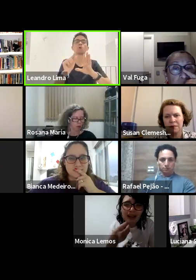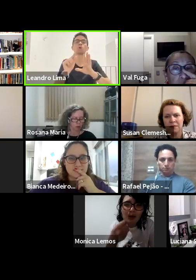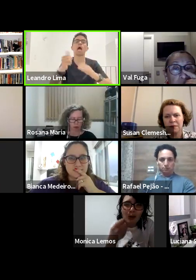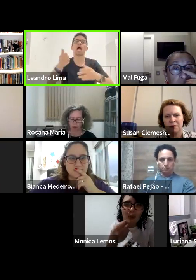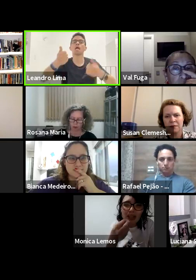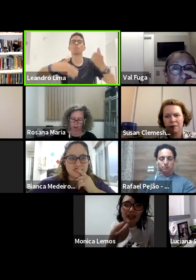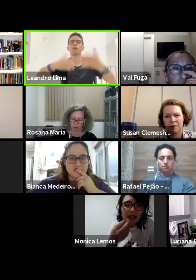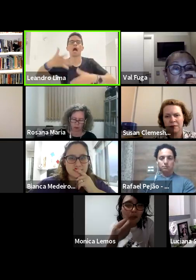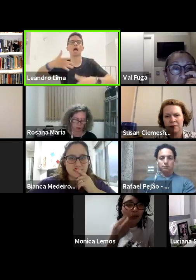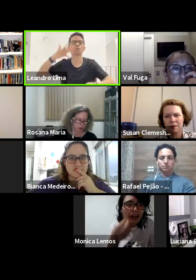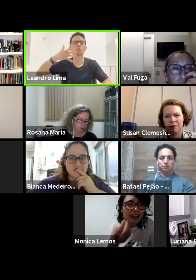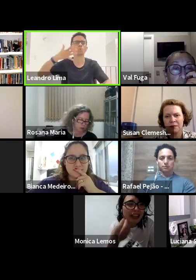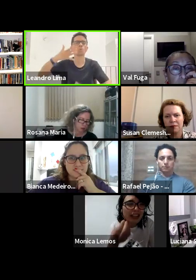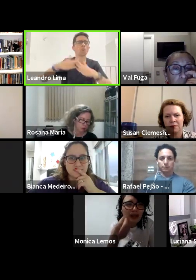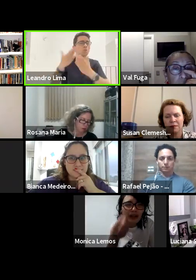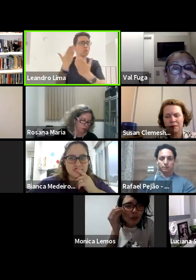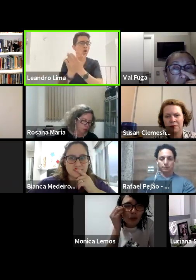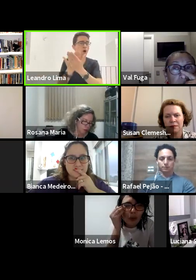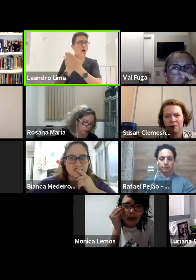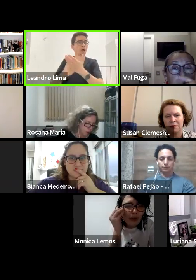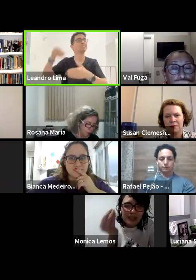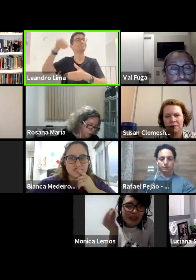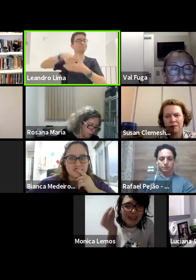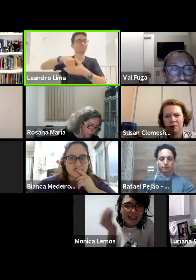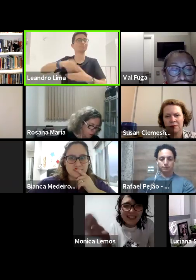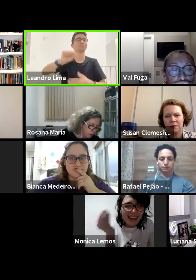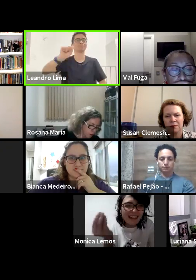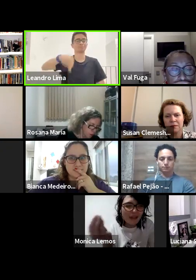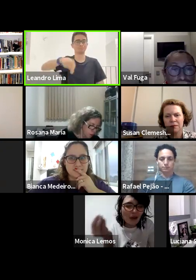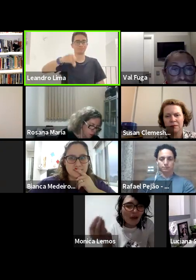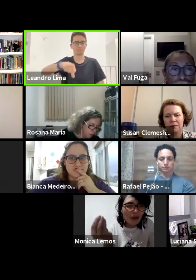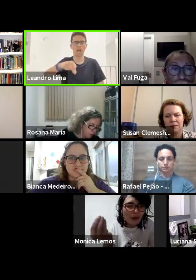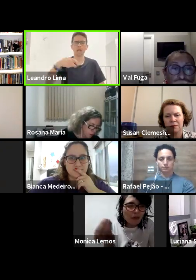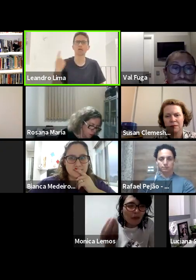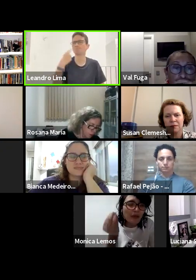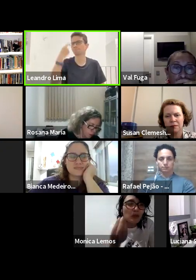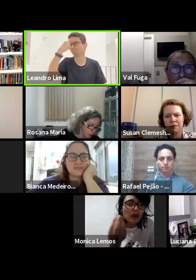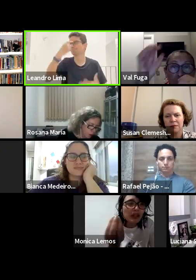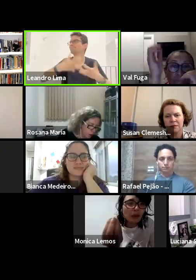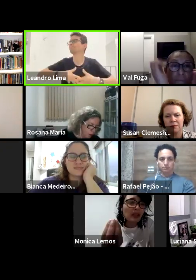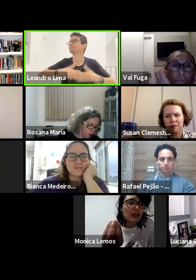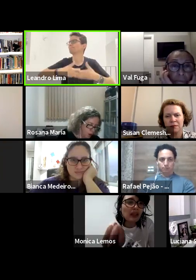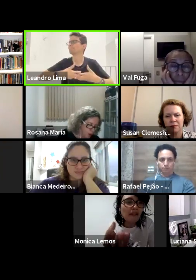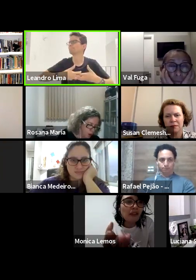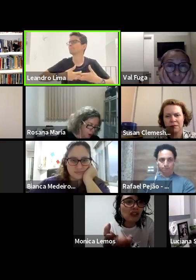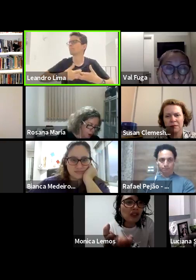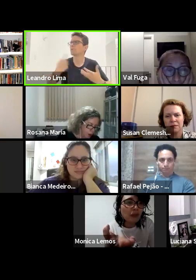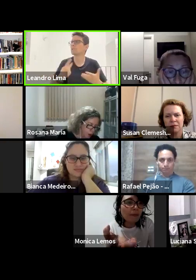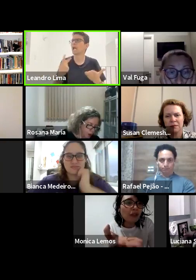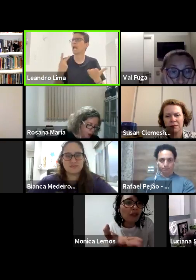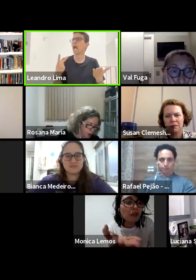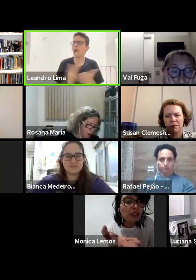it seems. It seems